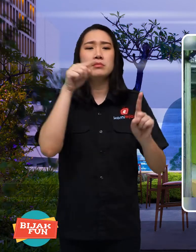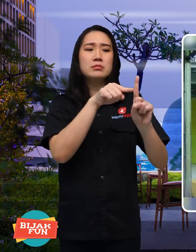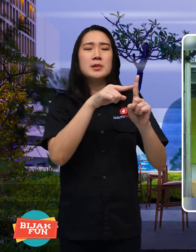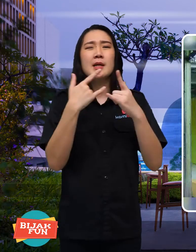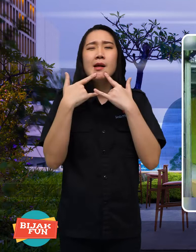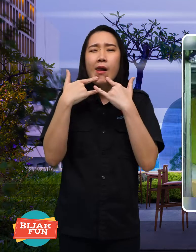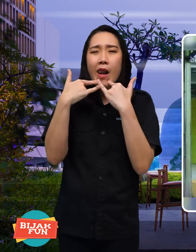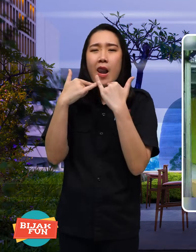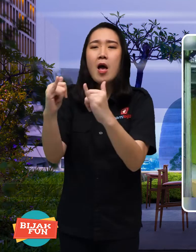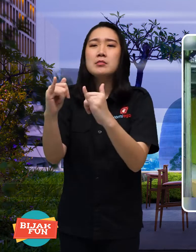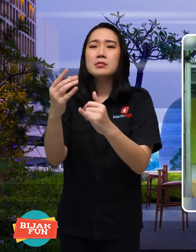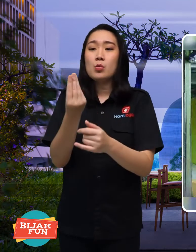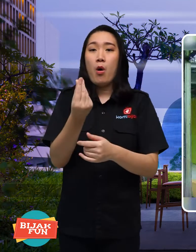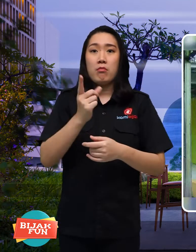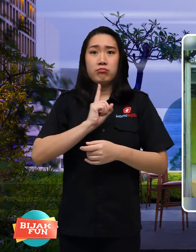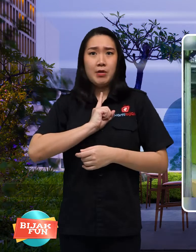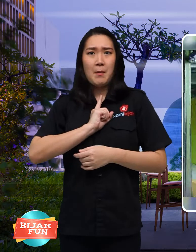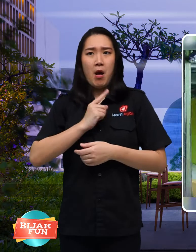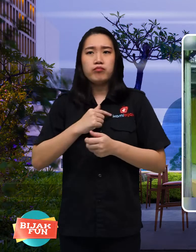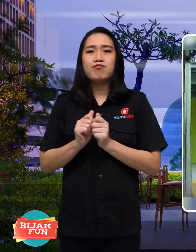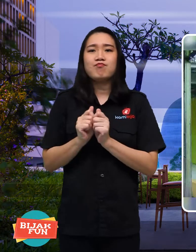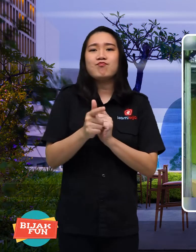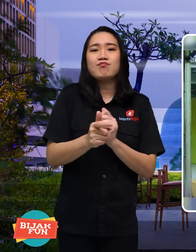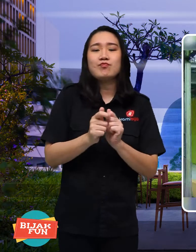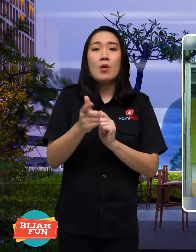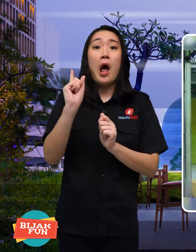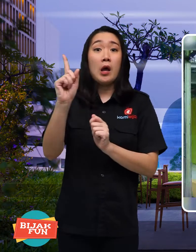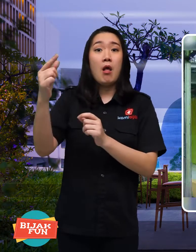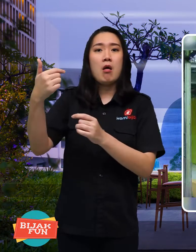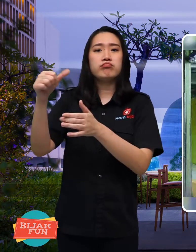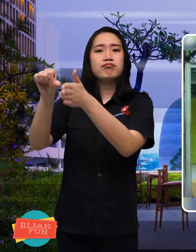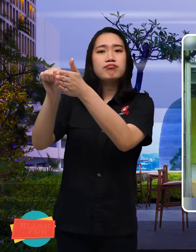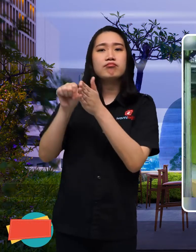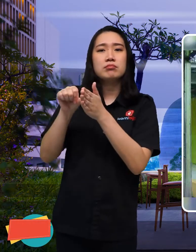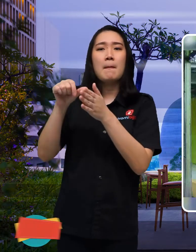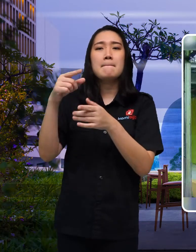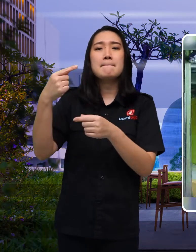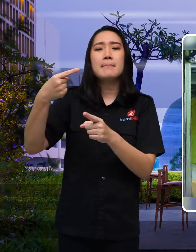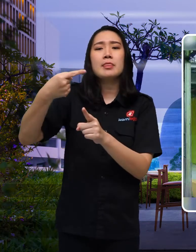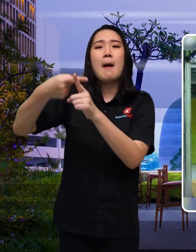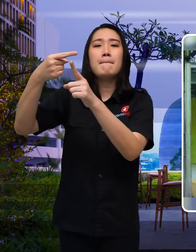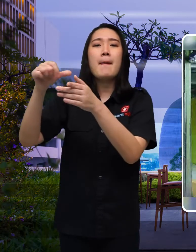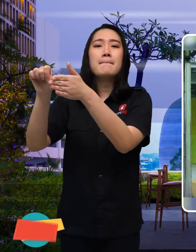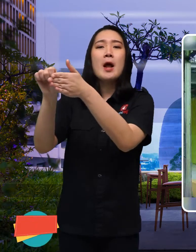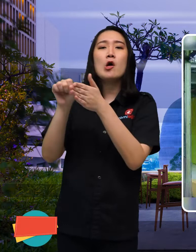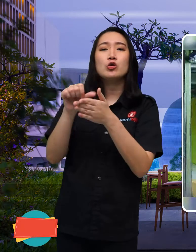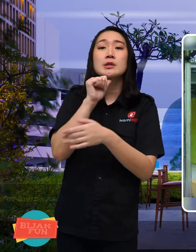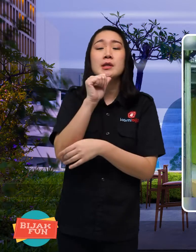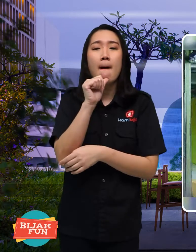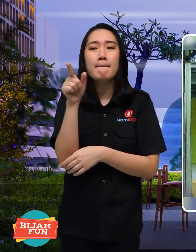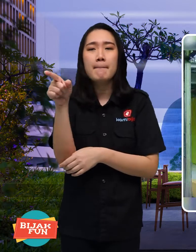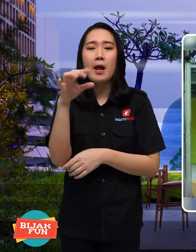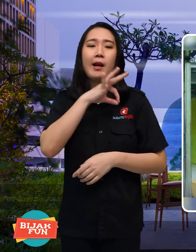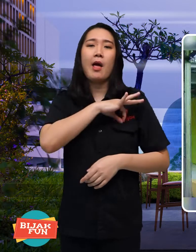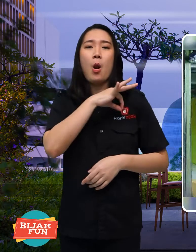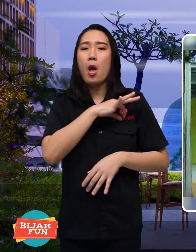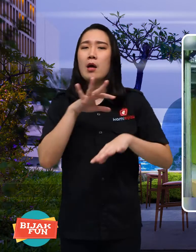The word sincerely uses funds personal and plus the help of volunteers